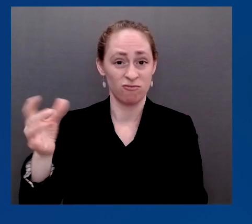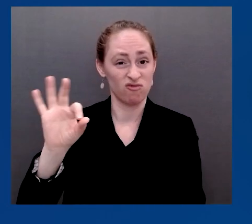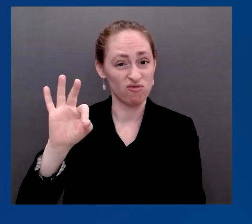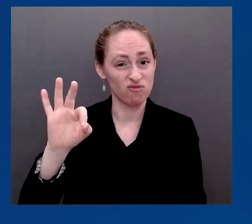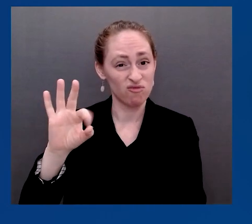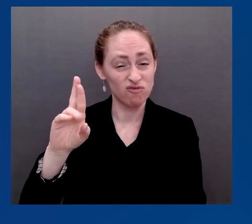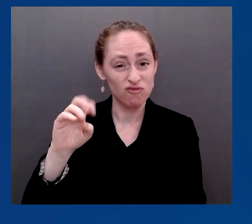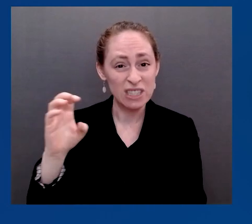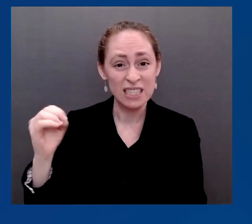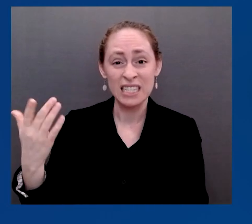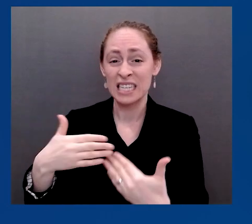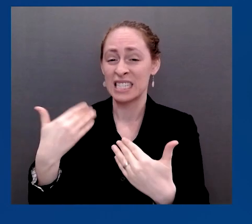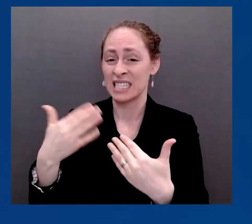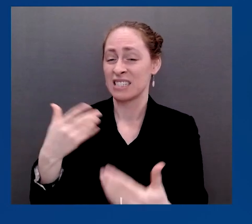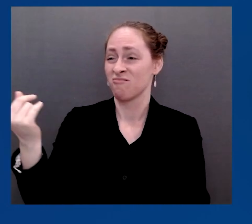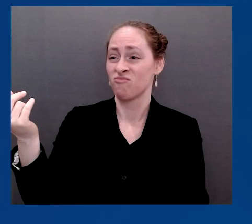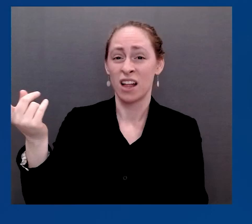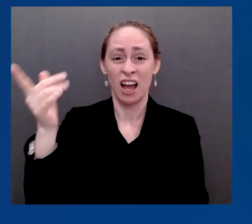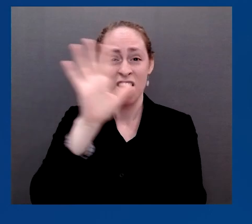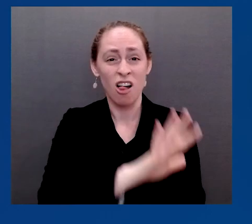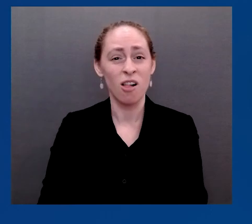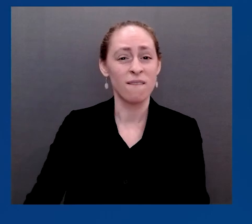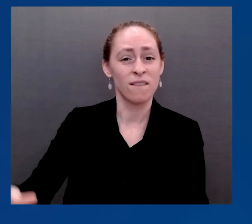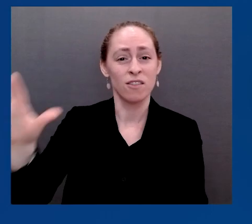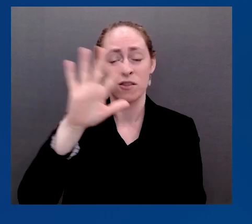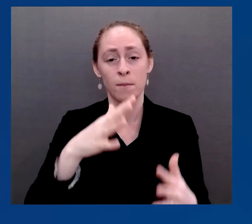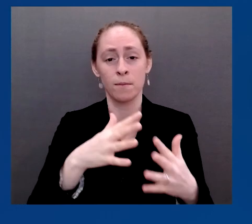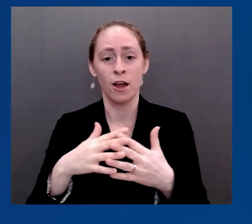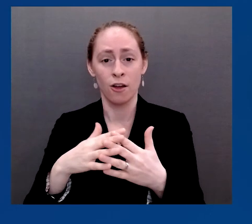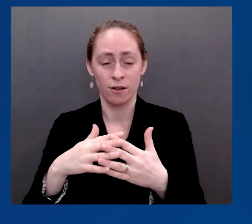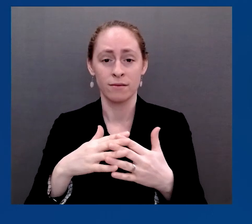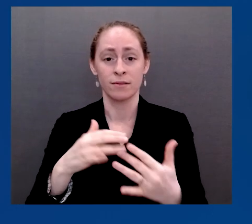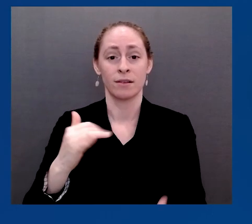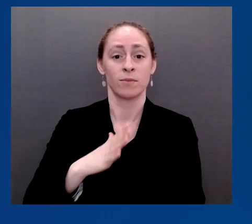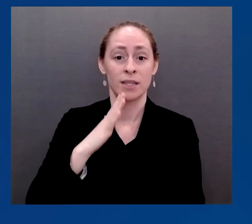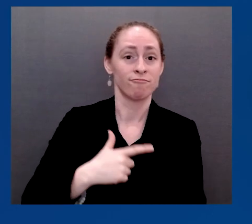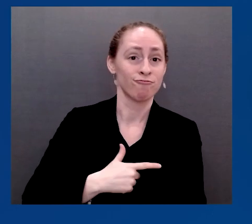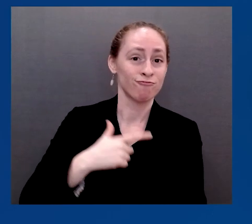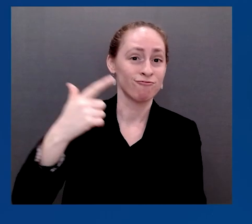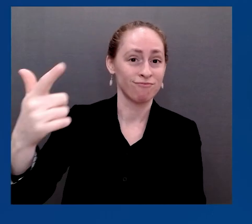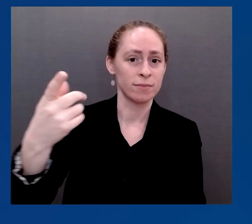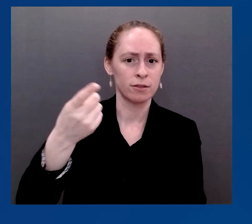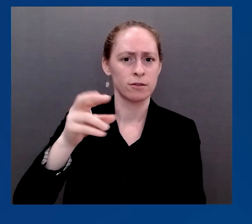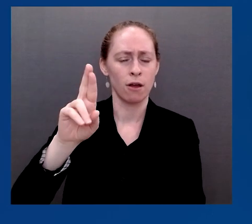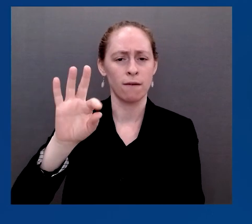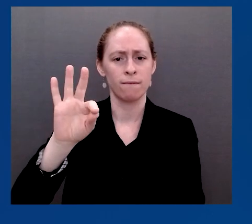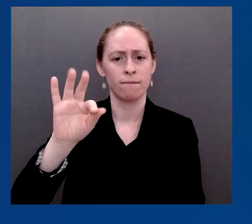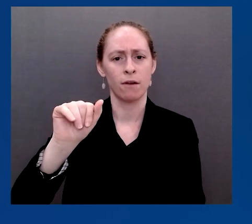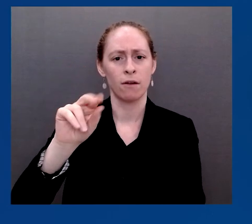critical to getting people the highest level of protection. With that, over to you, Dr. Fauci.